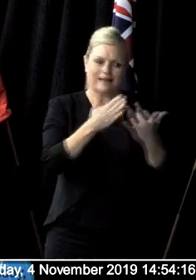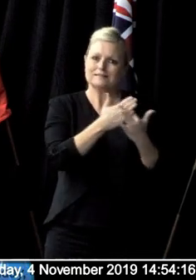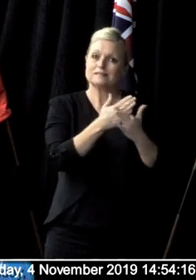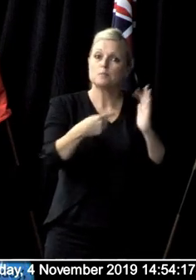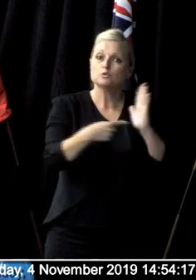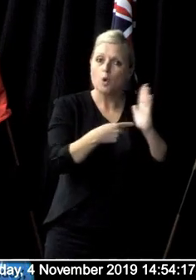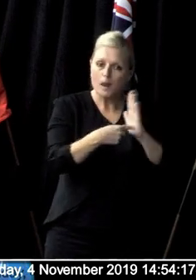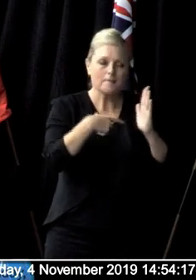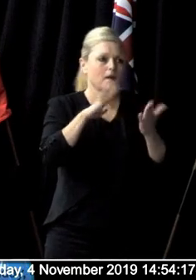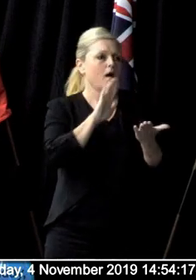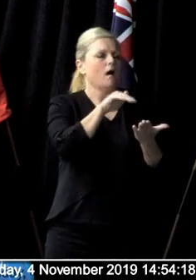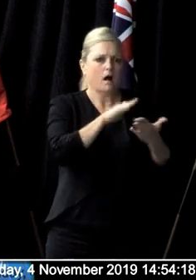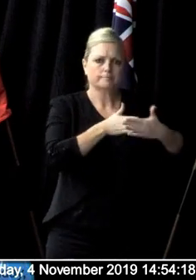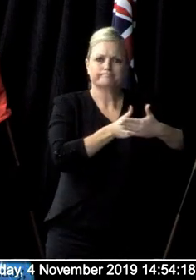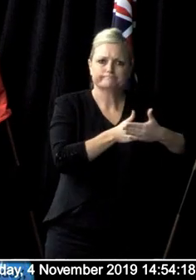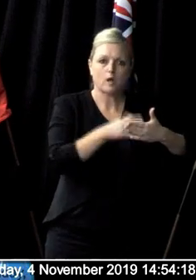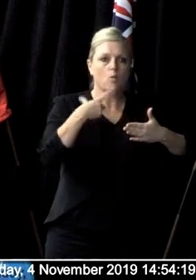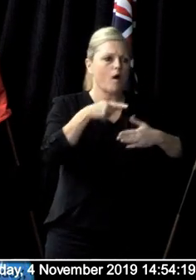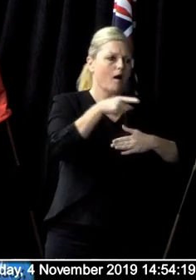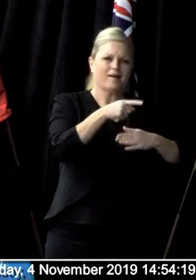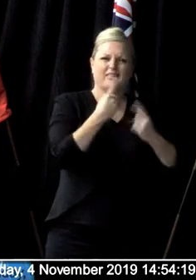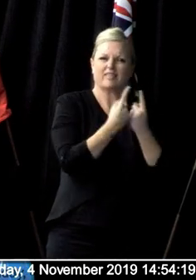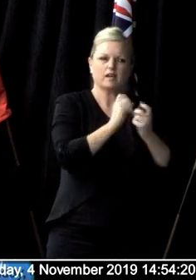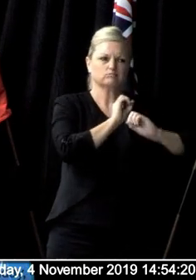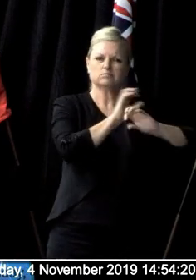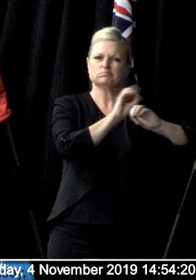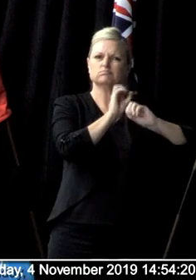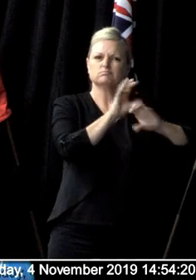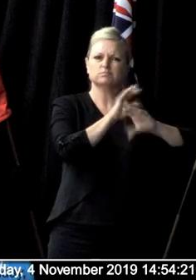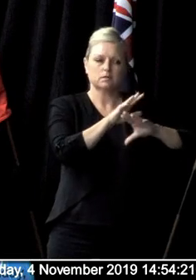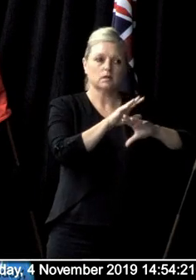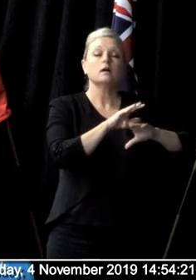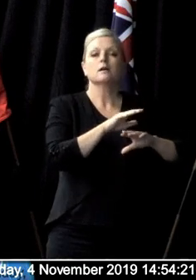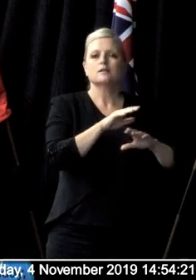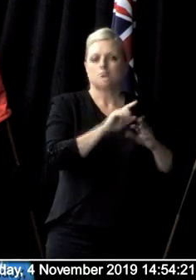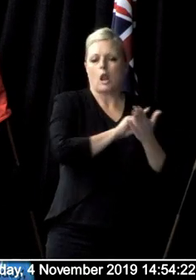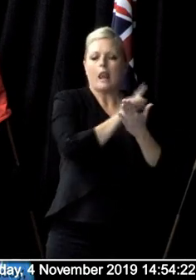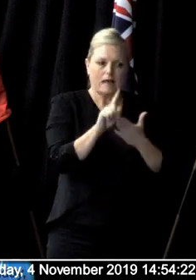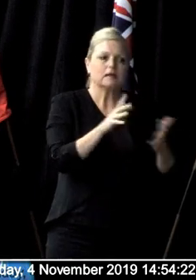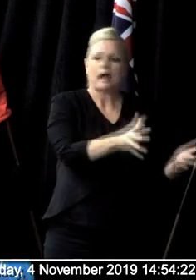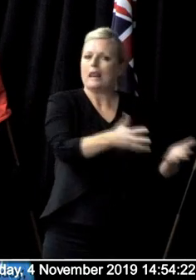until it was cleaned out, and the child could then use the facilities.